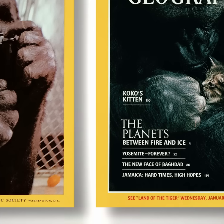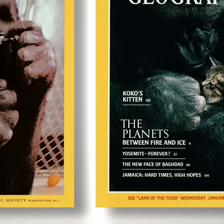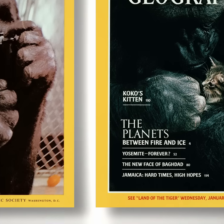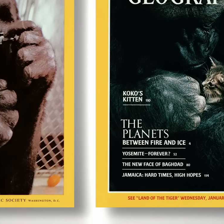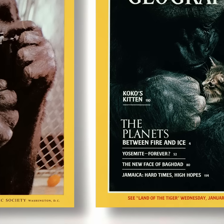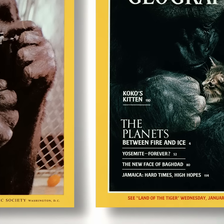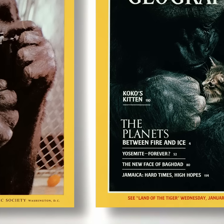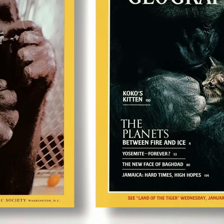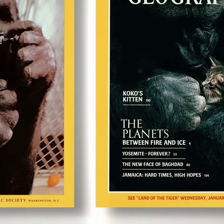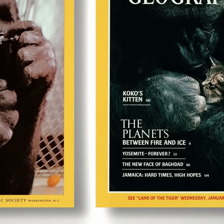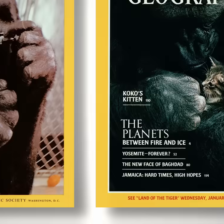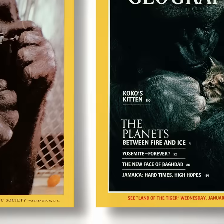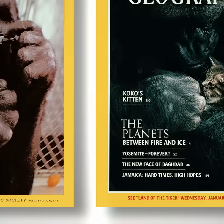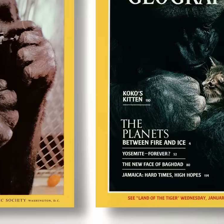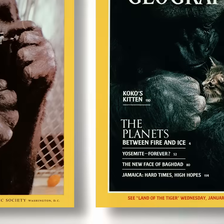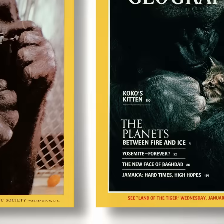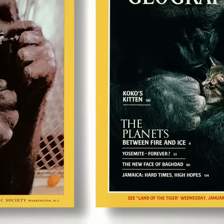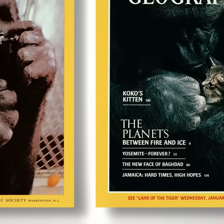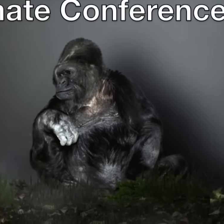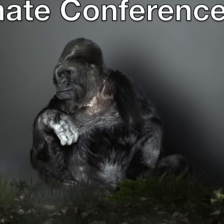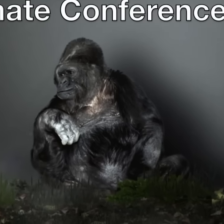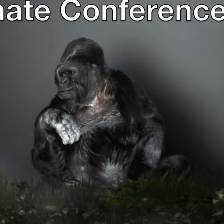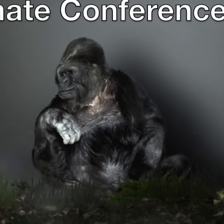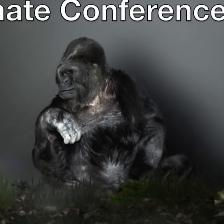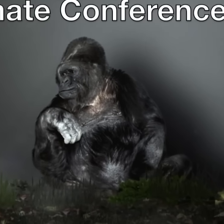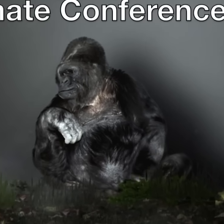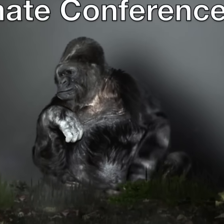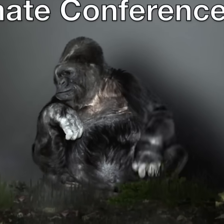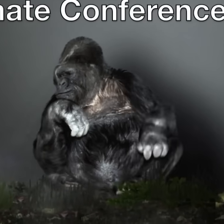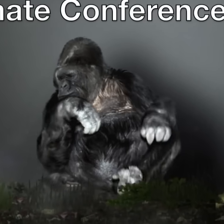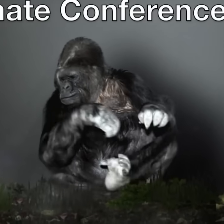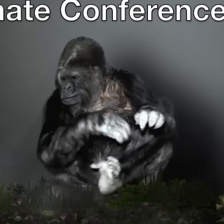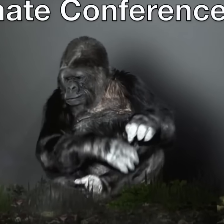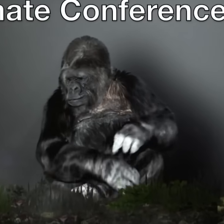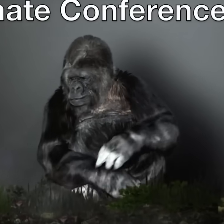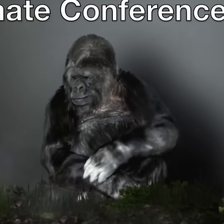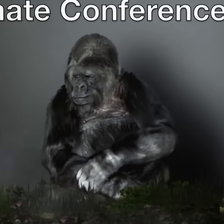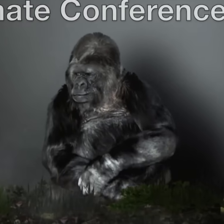One of her taking a selfie in a mirror and the other with her kitten. The last message that cocoa signed was an appeal to humanity.